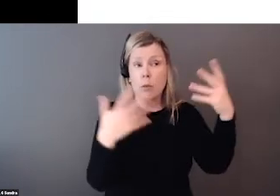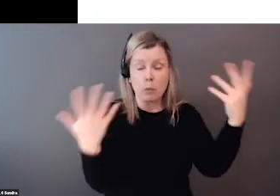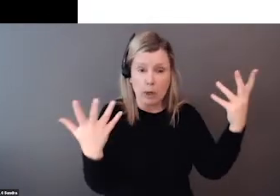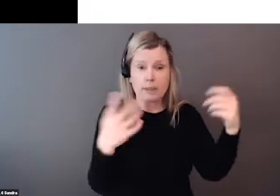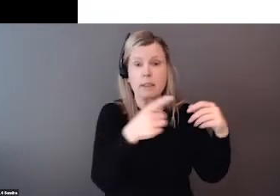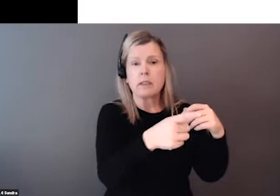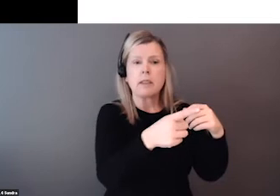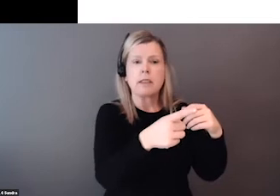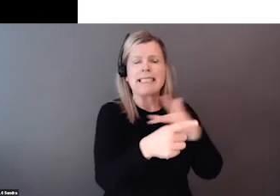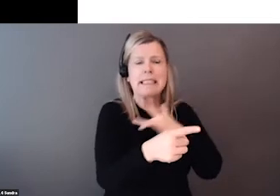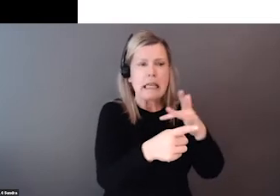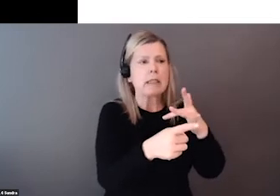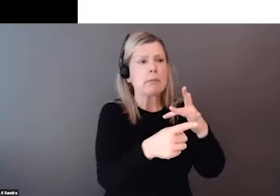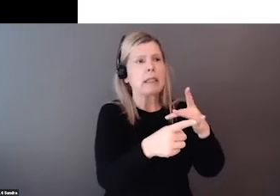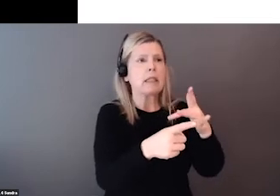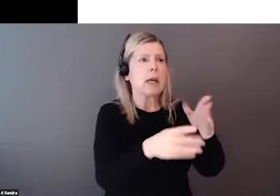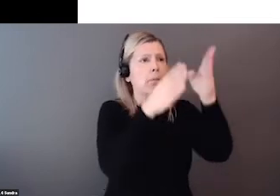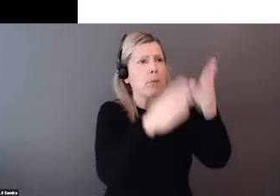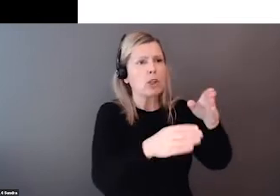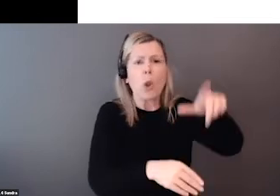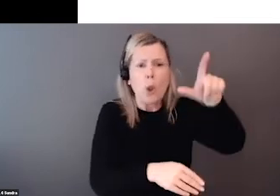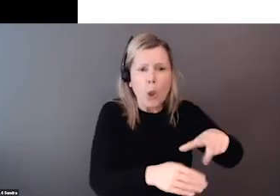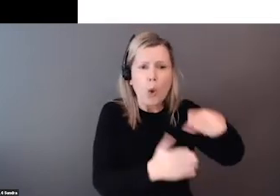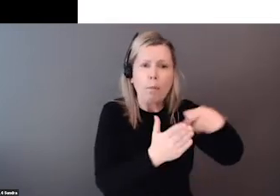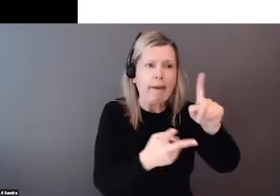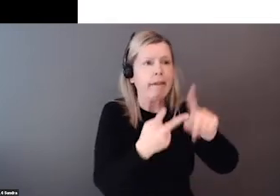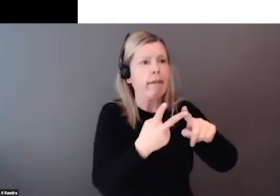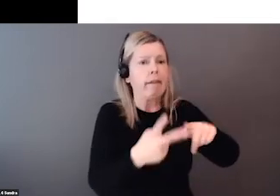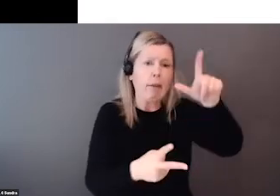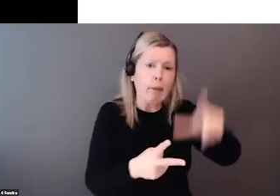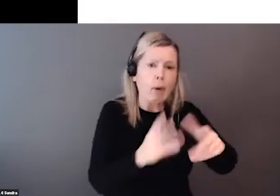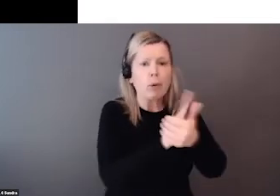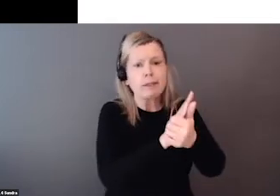by automation were those that involved low jobs skills as well as those most likely to be occupied